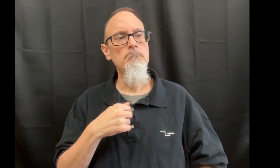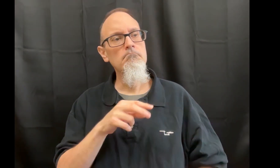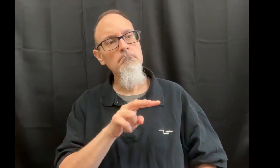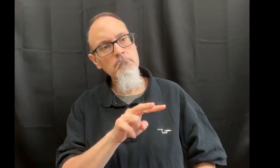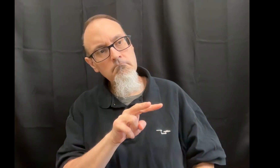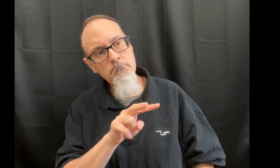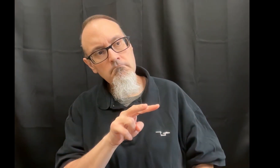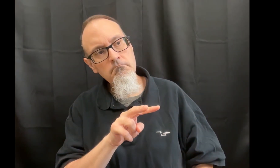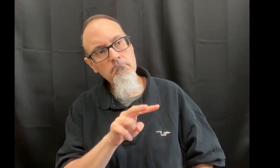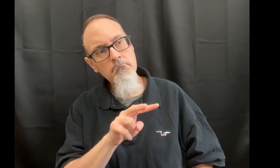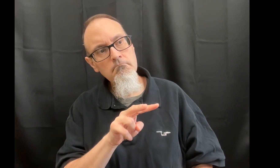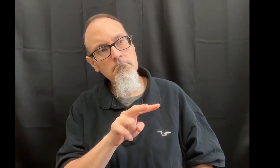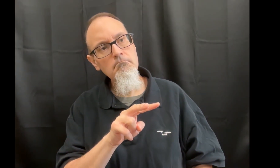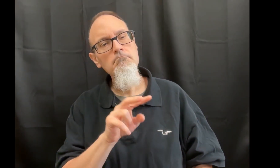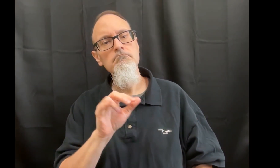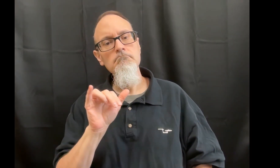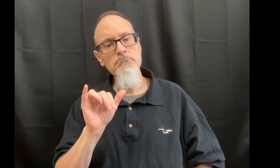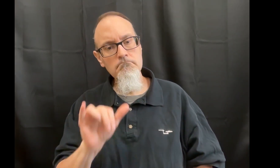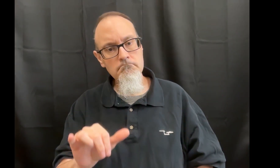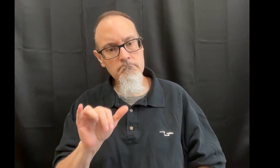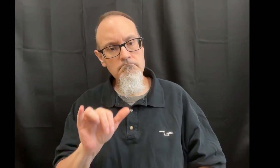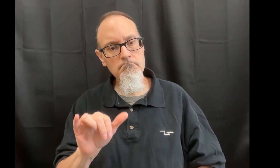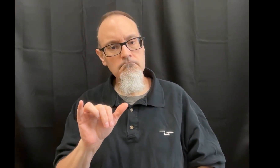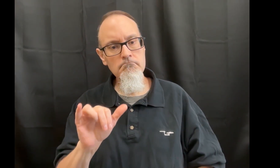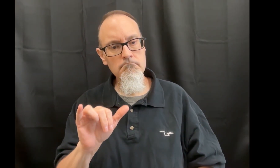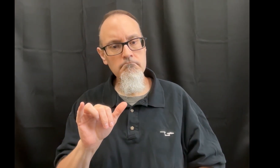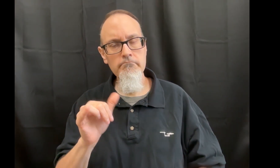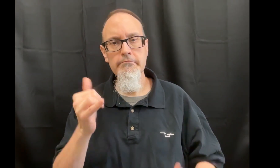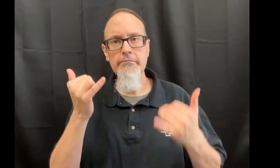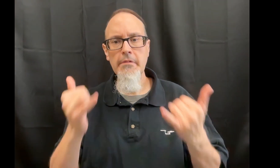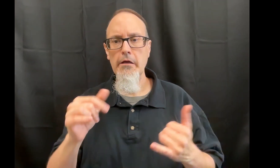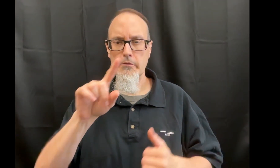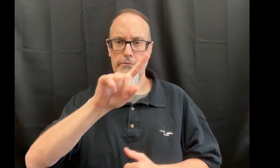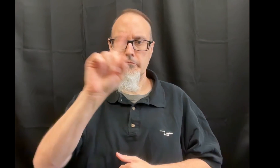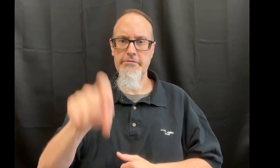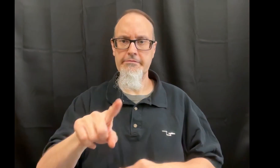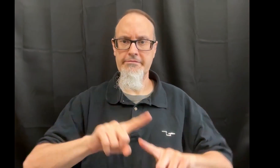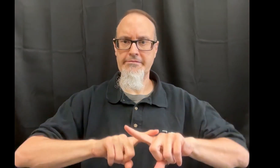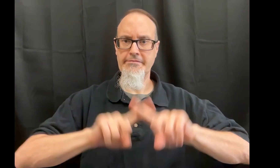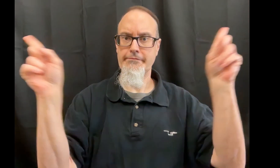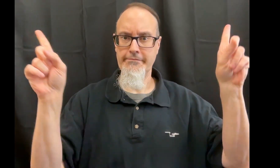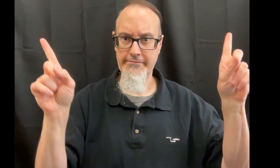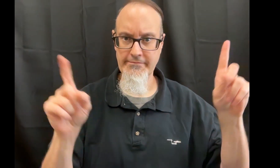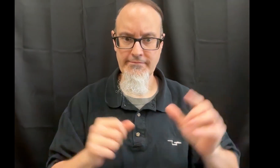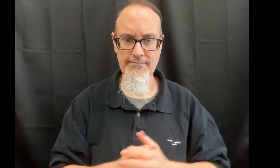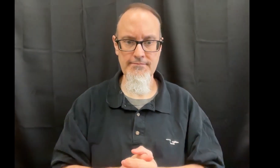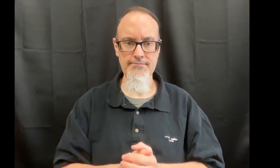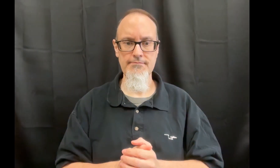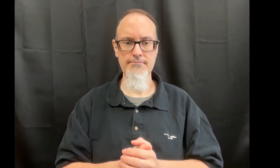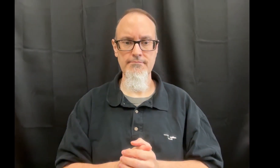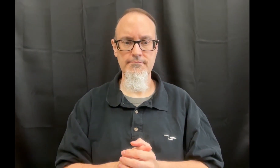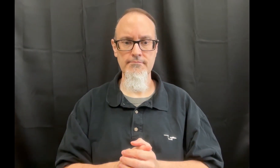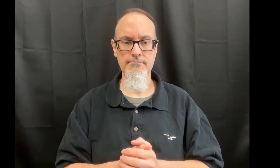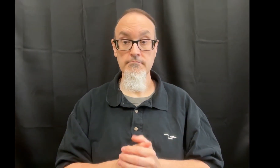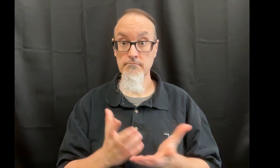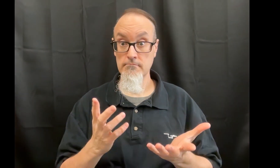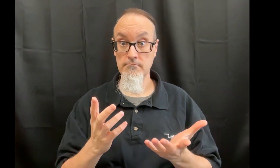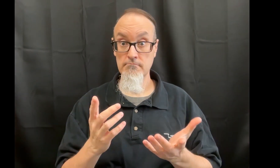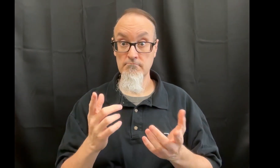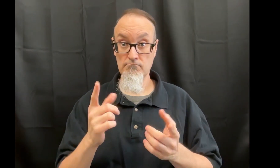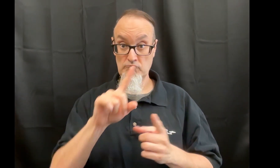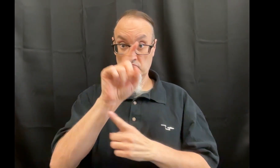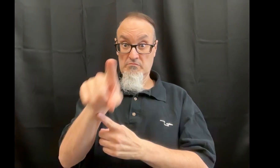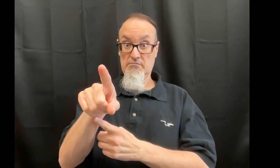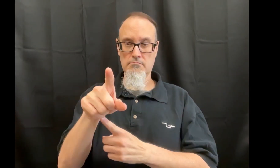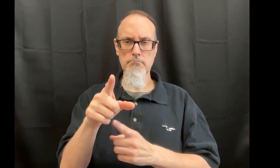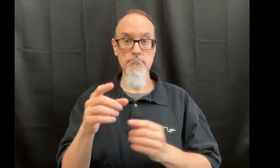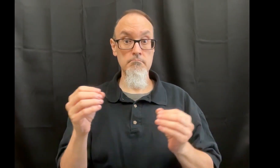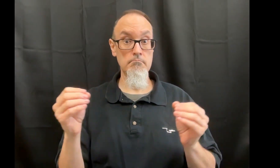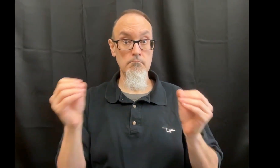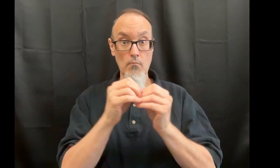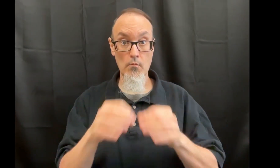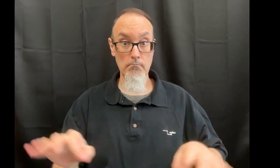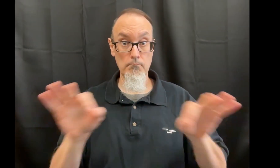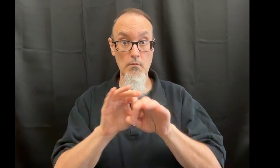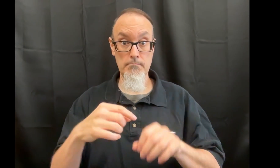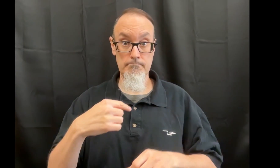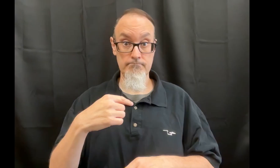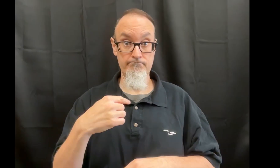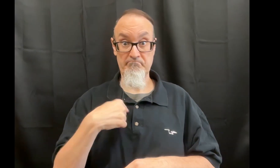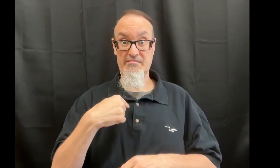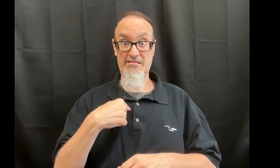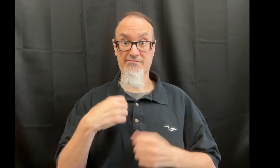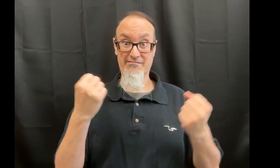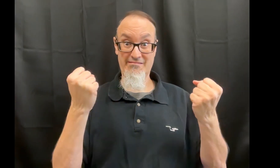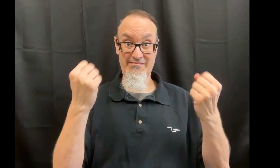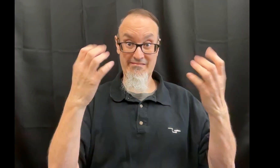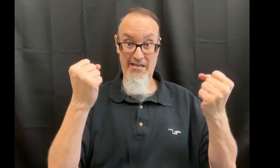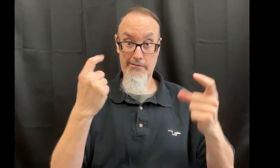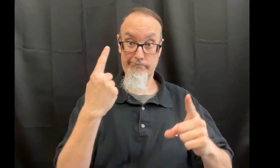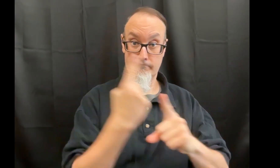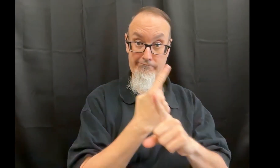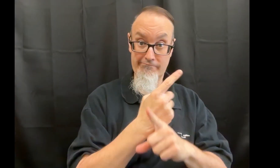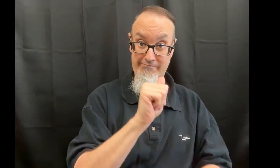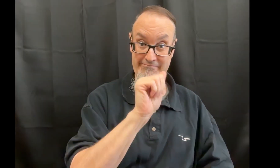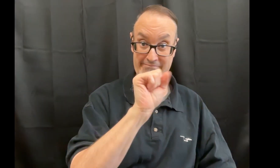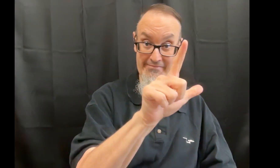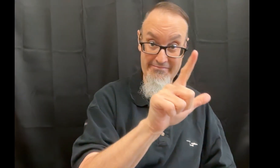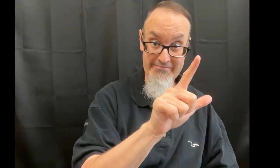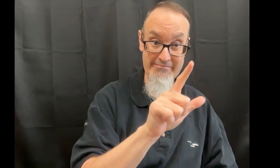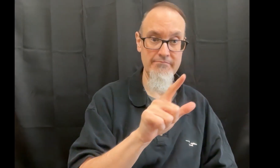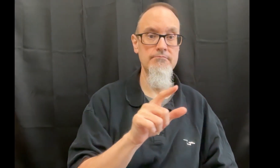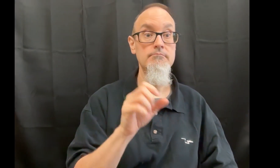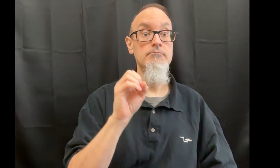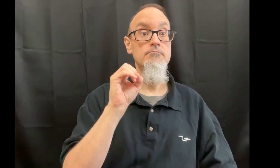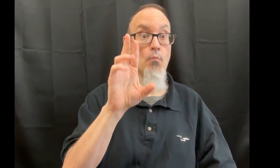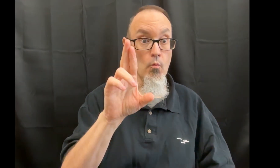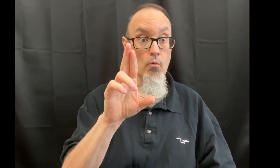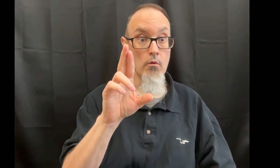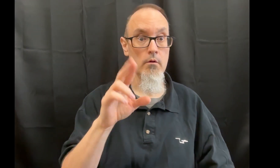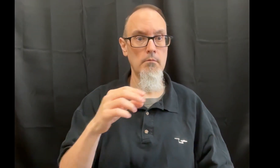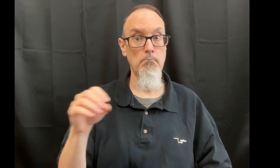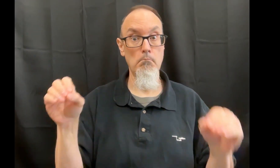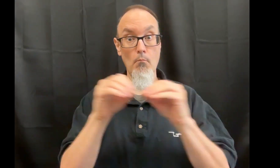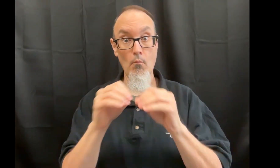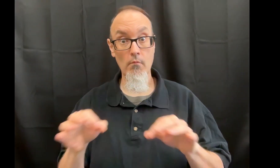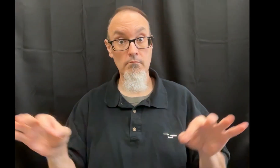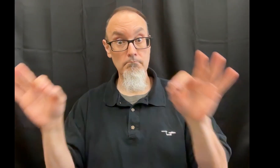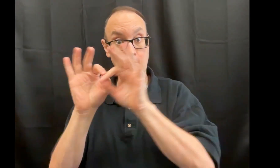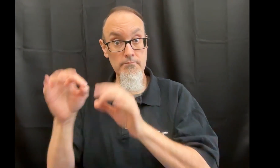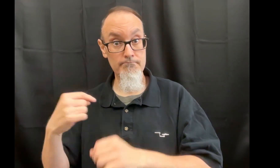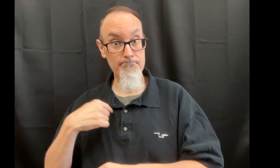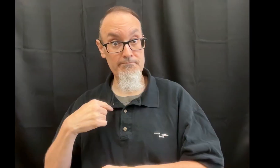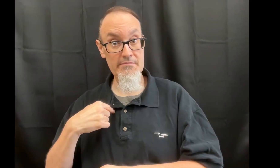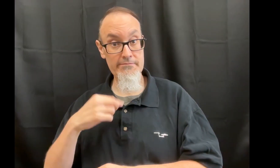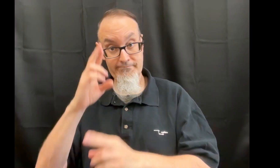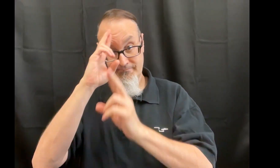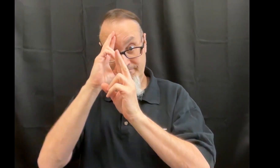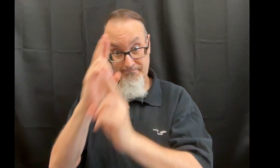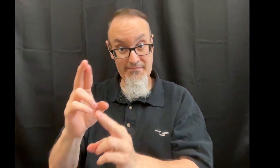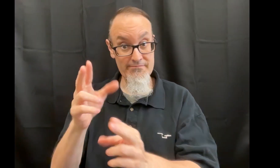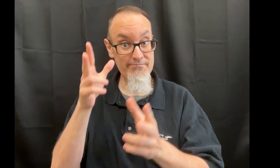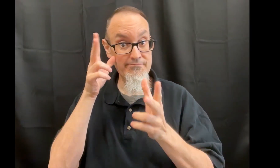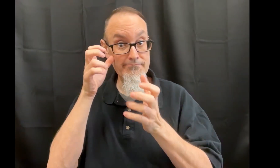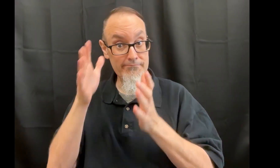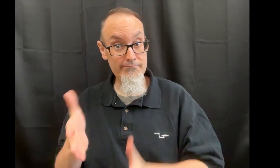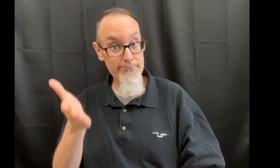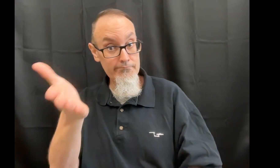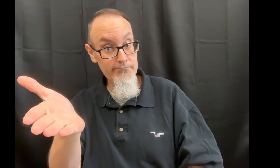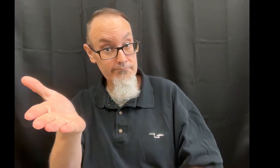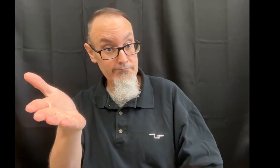Now the question was different: is it more important for me to sign in typical ASL or for me to respect the listener?